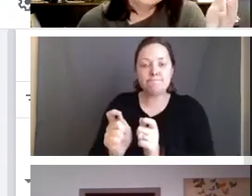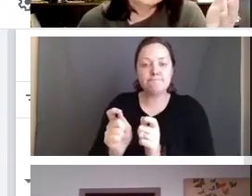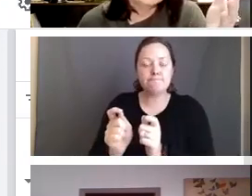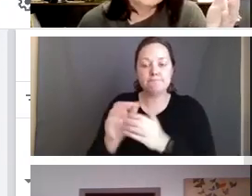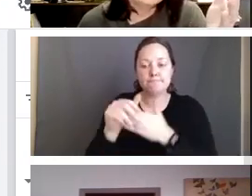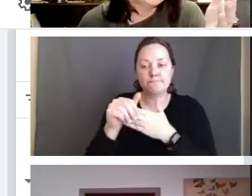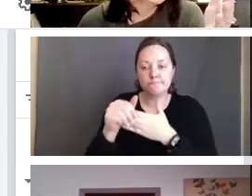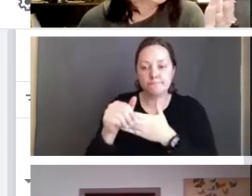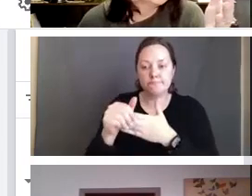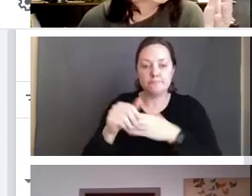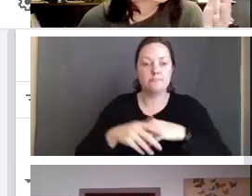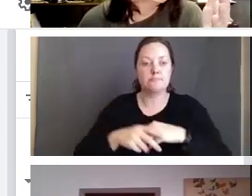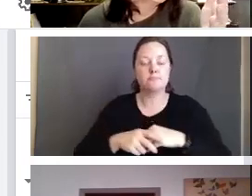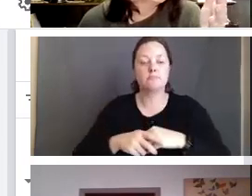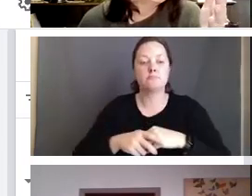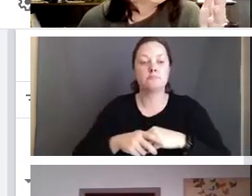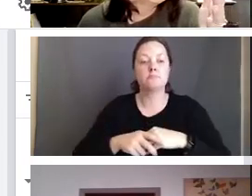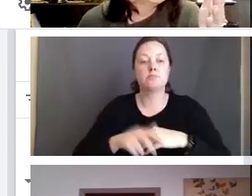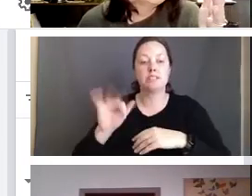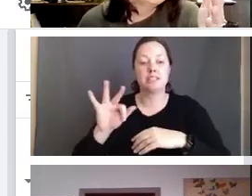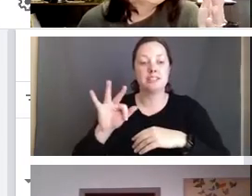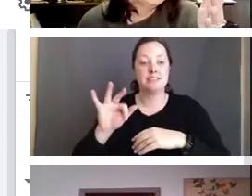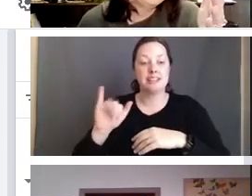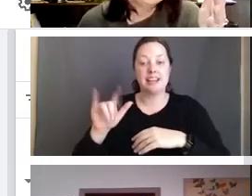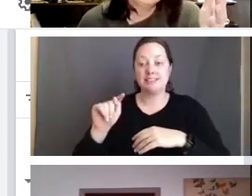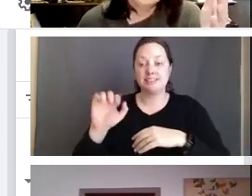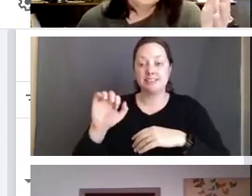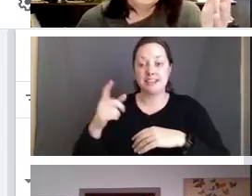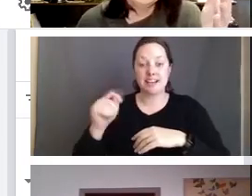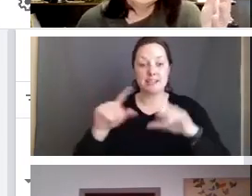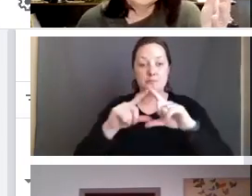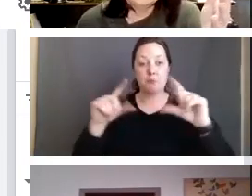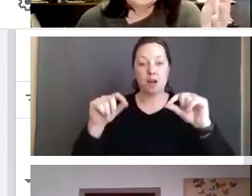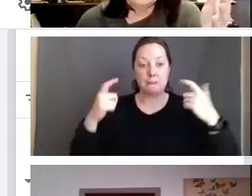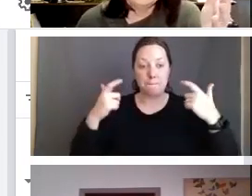work computer or Google files. It will simply talk a place for it.